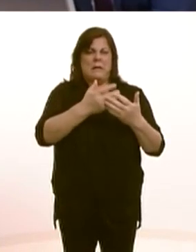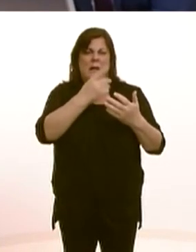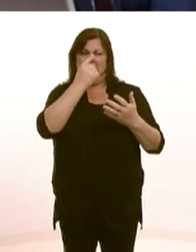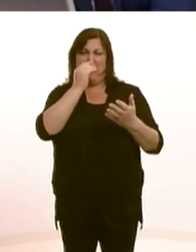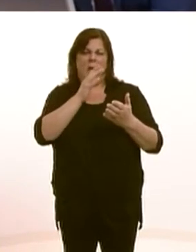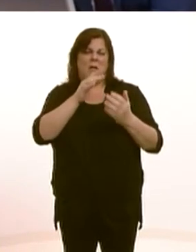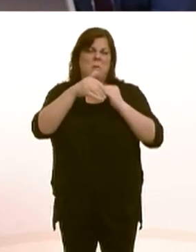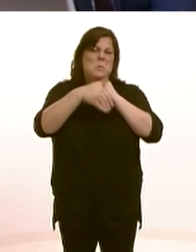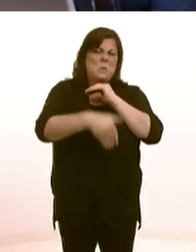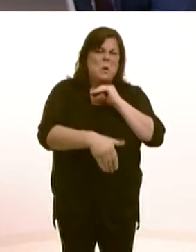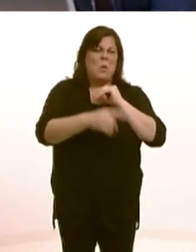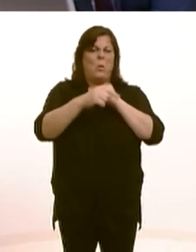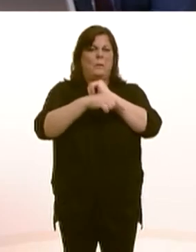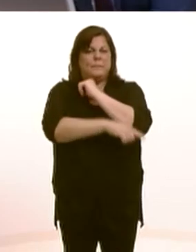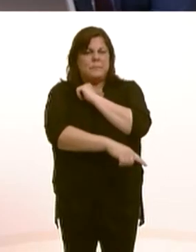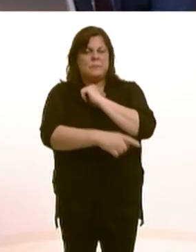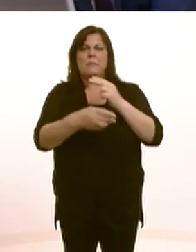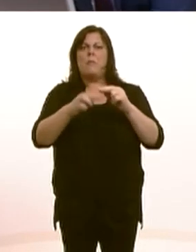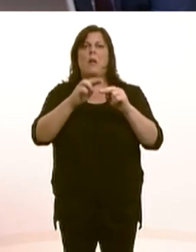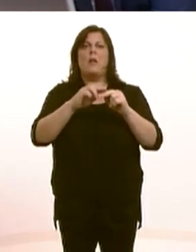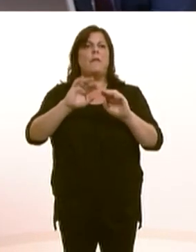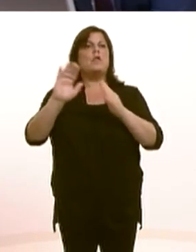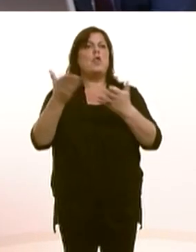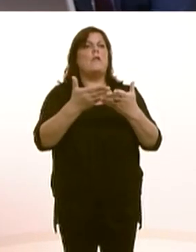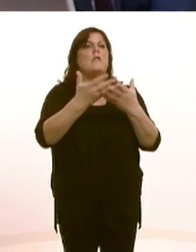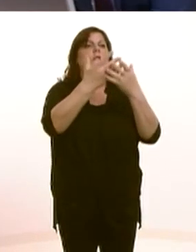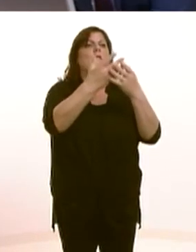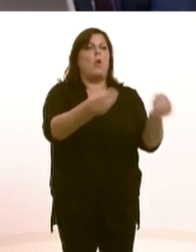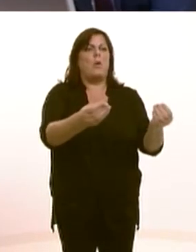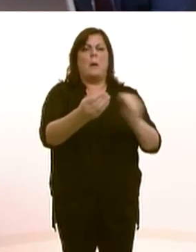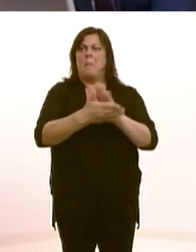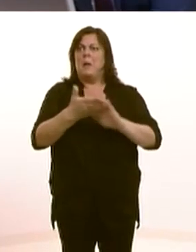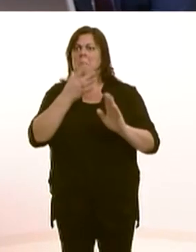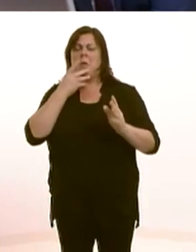the subsequent gap that leaves, however temporary, for the users of those services.